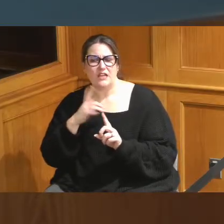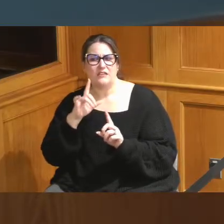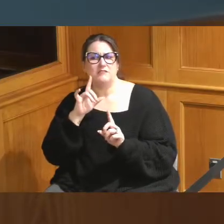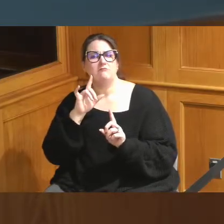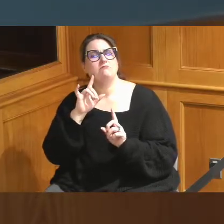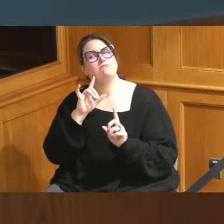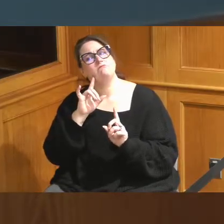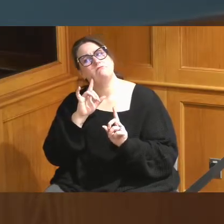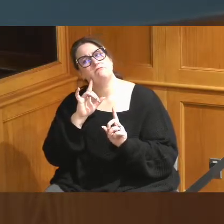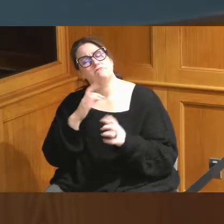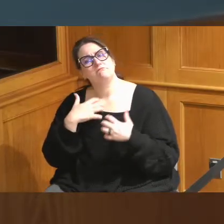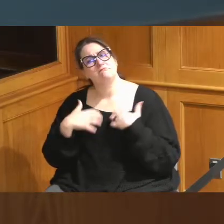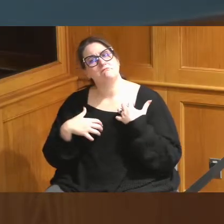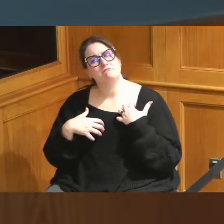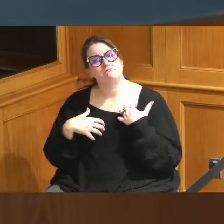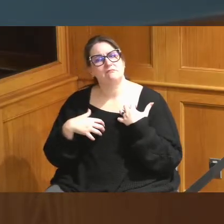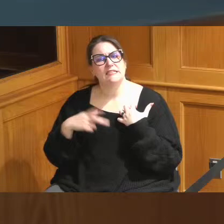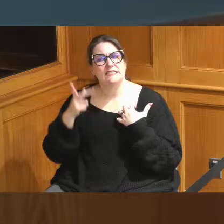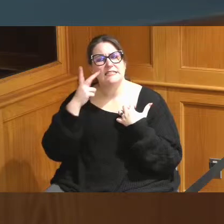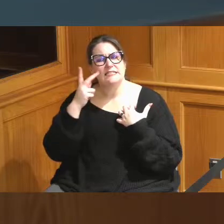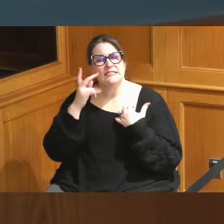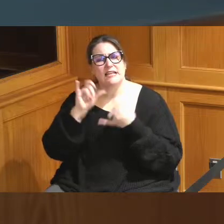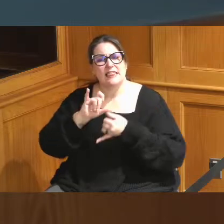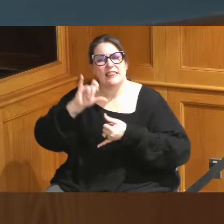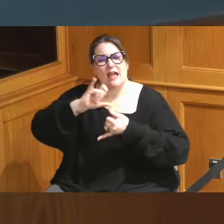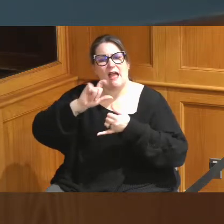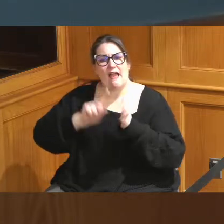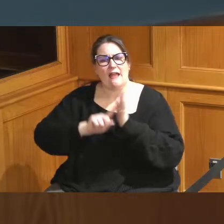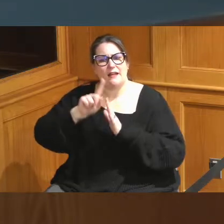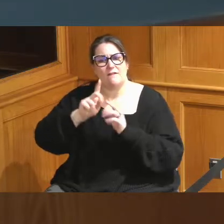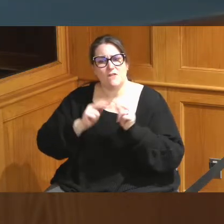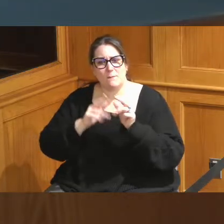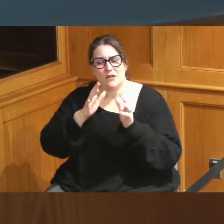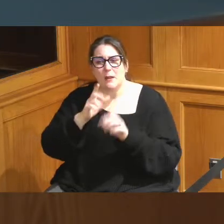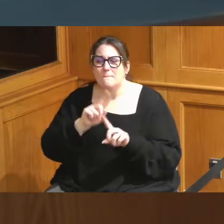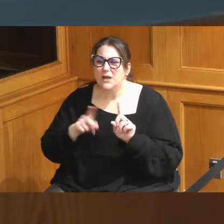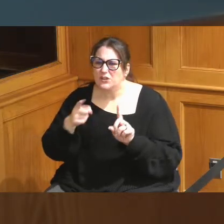honestly to see the buildings so high. But did you just say that the market is driving some of that?